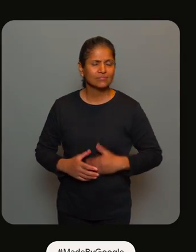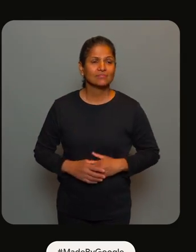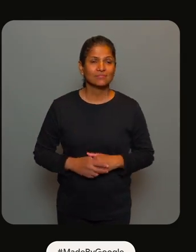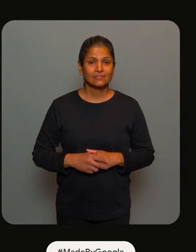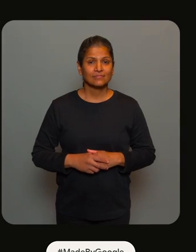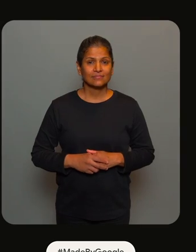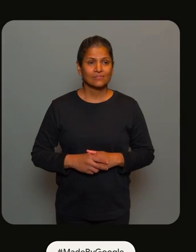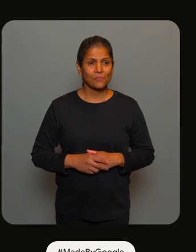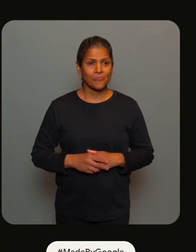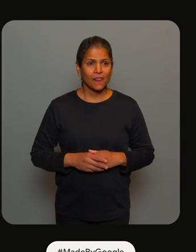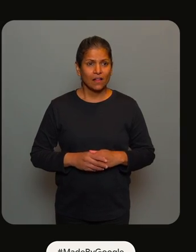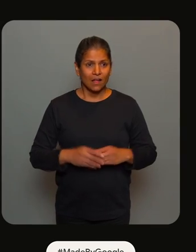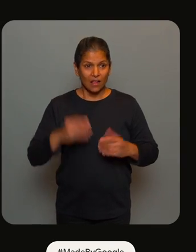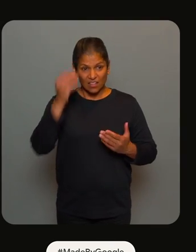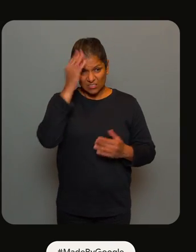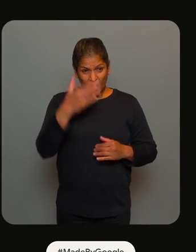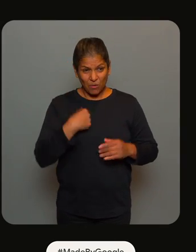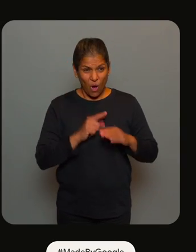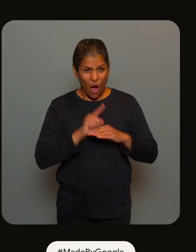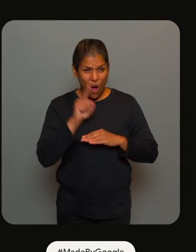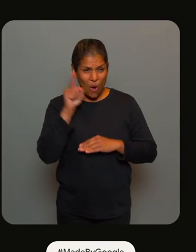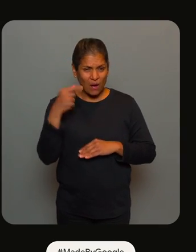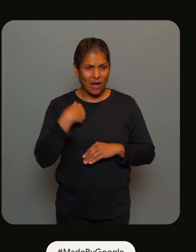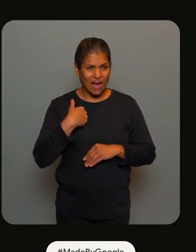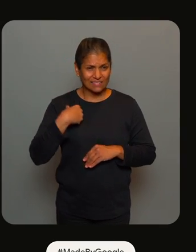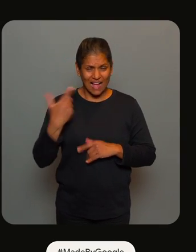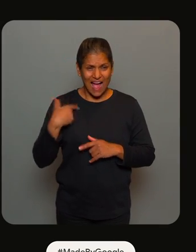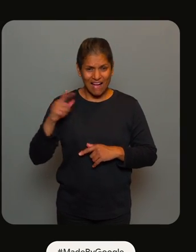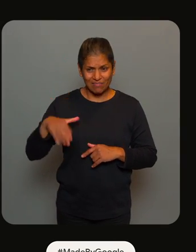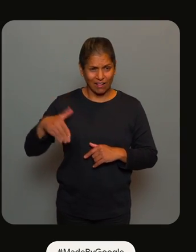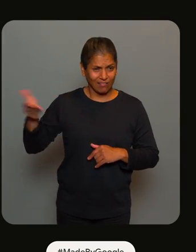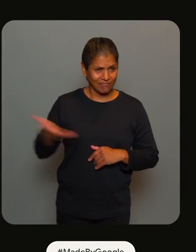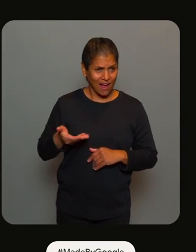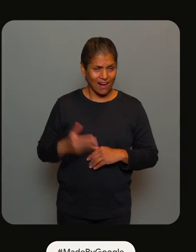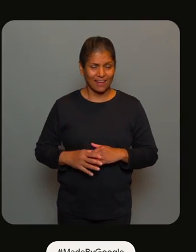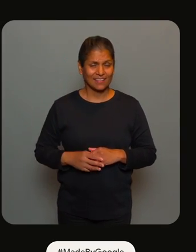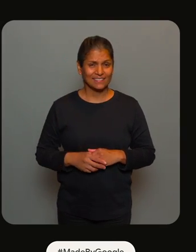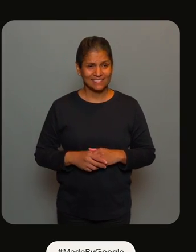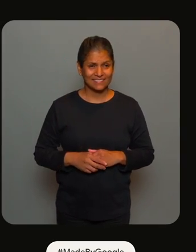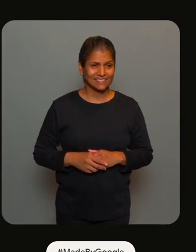On my way. Let me grab the others.